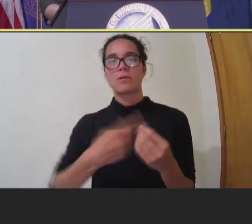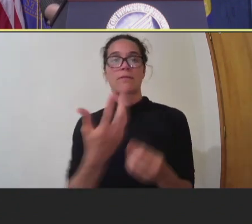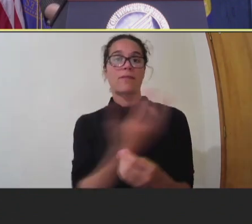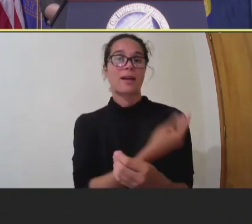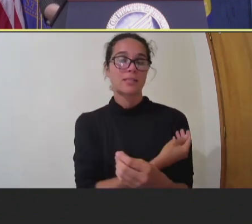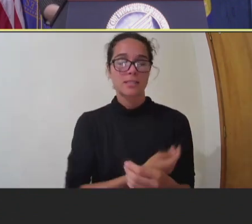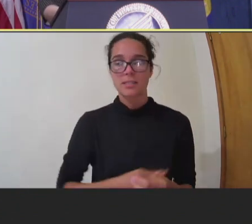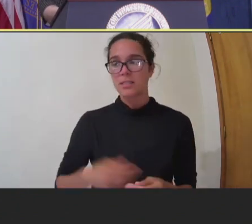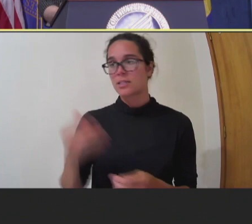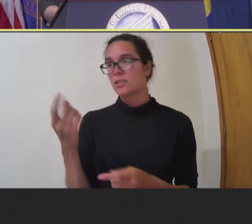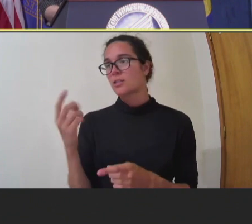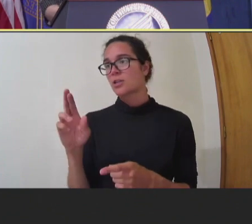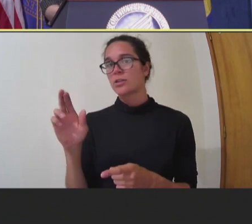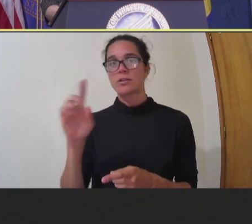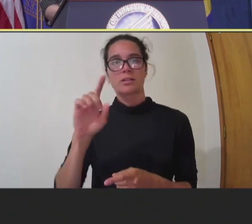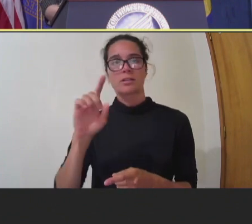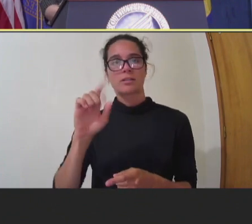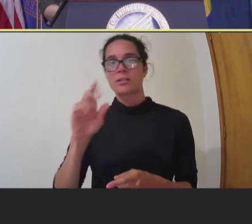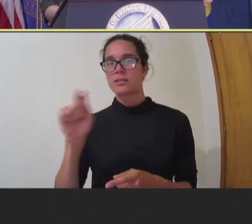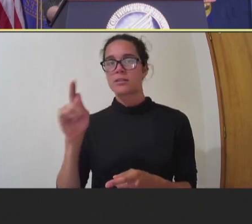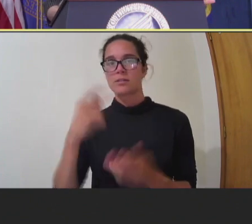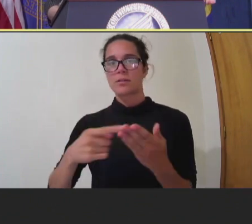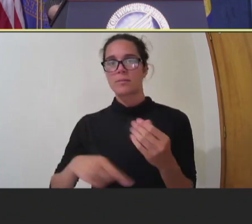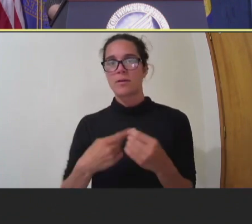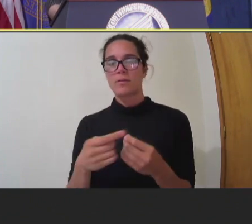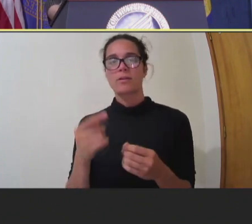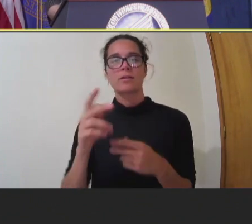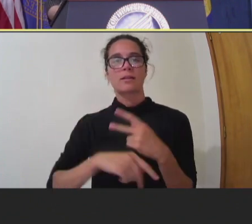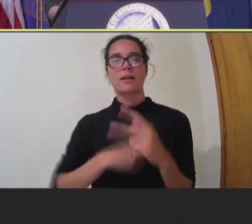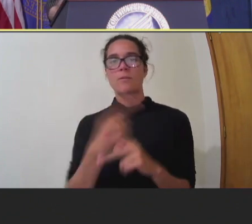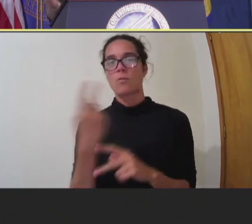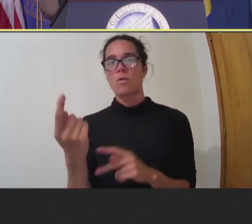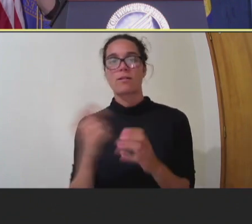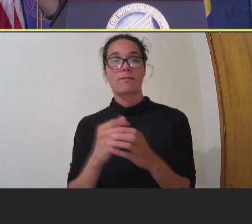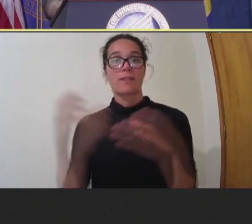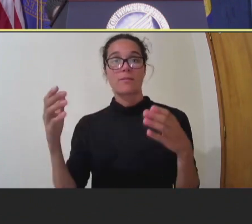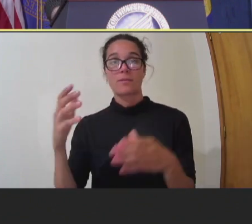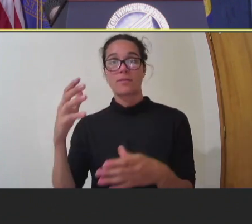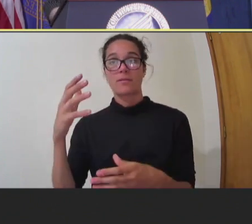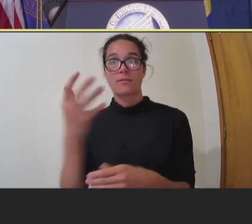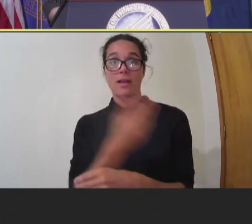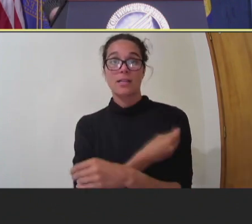one inflammatory vaccines. In this case, what we would have to do is actually reduce inflammation,